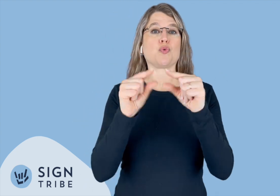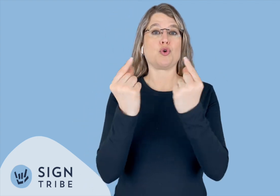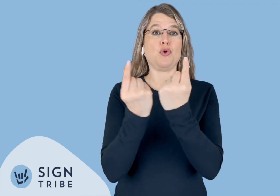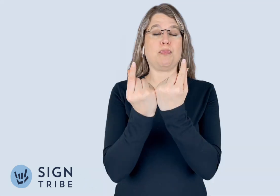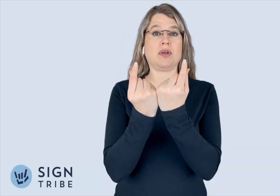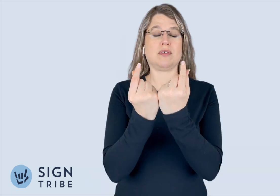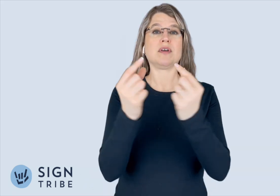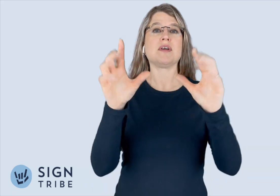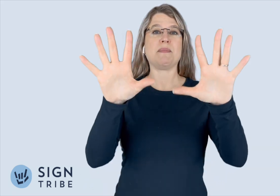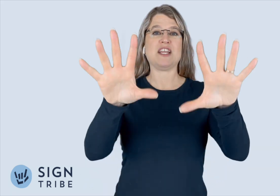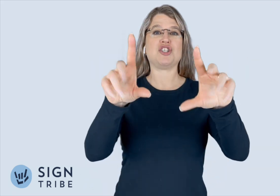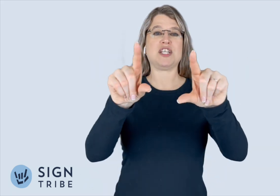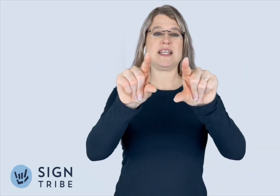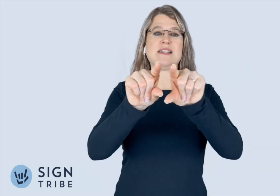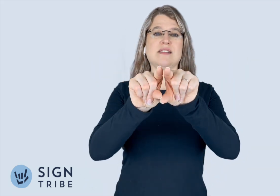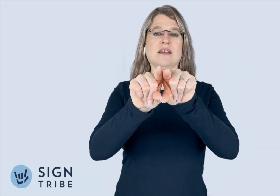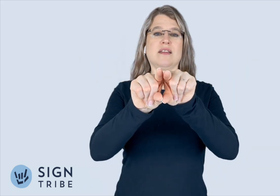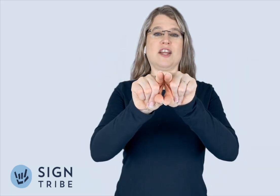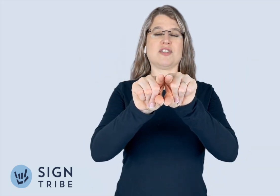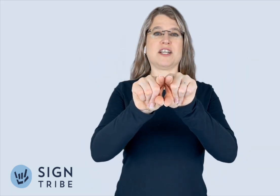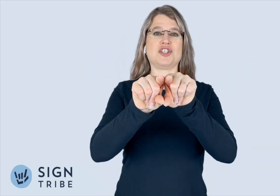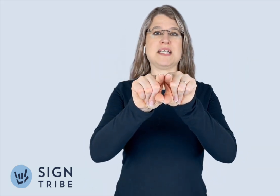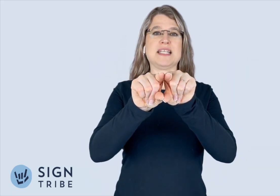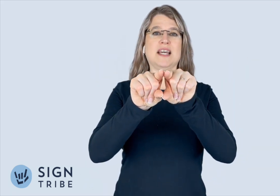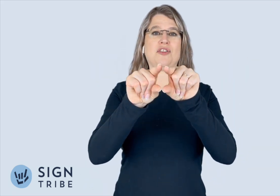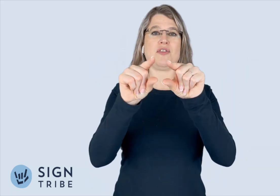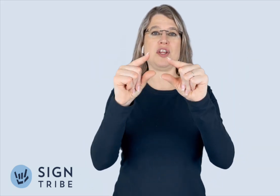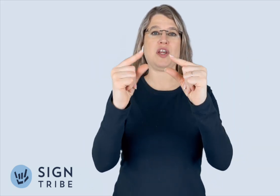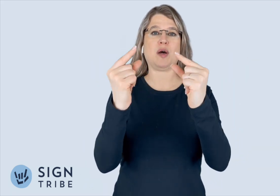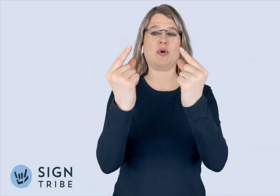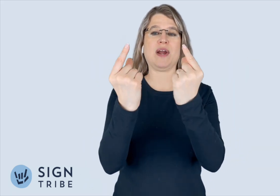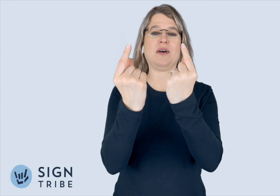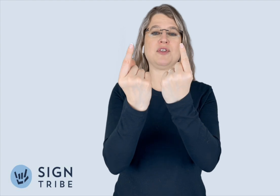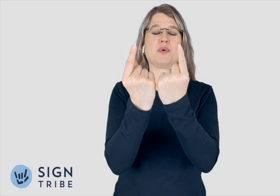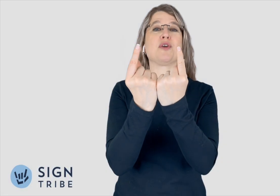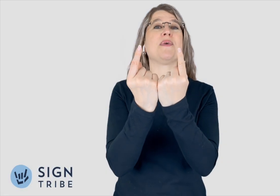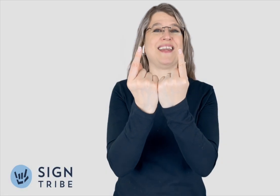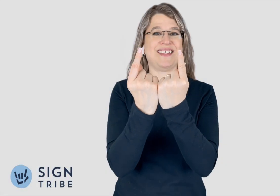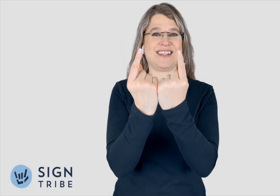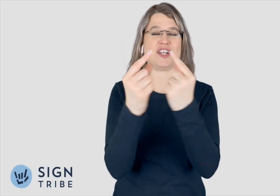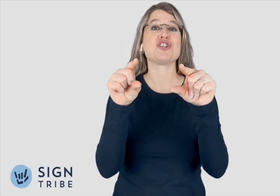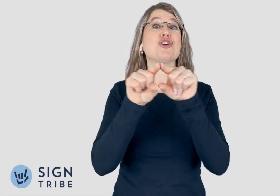Group. Make G's. They are touching together. Then you come around to where your pinkies touch.